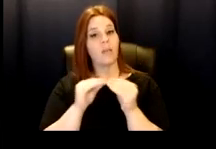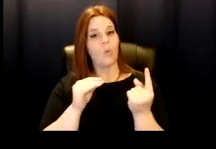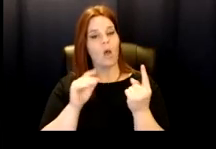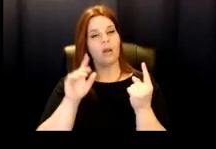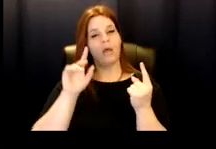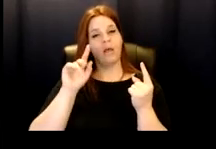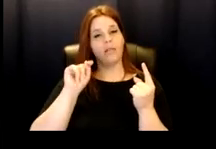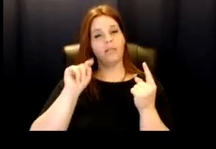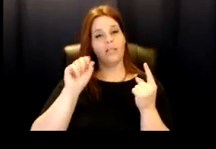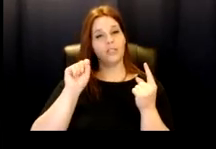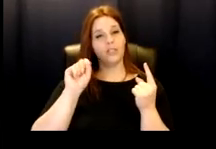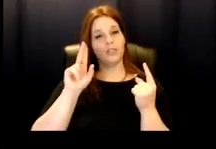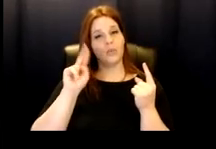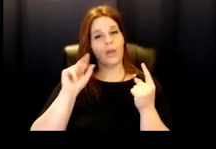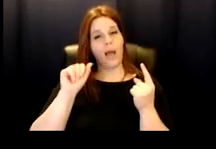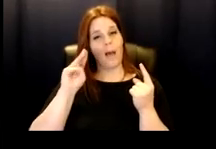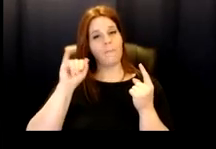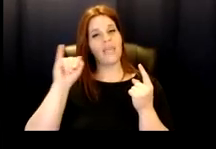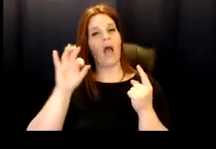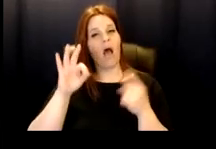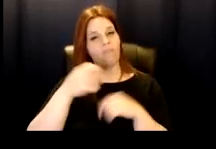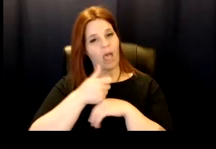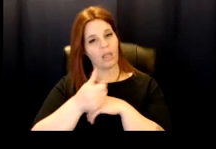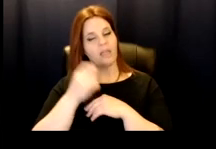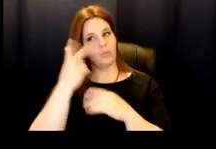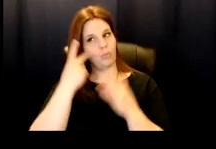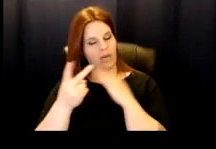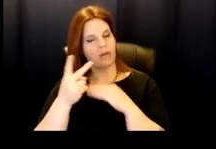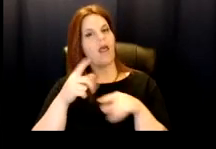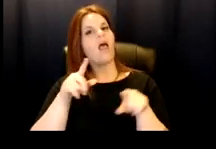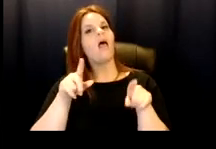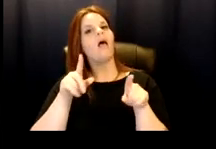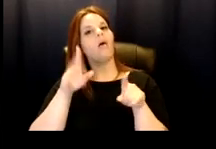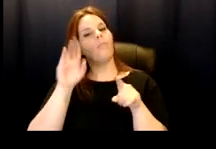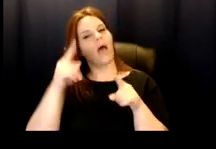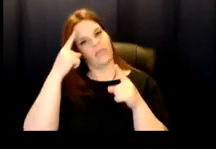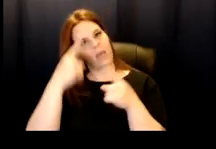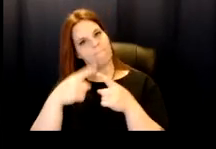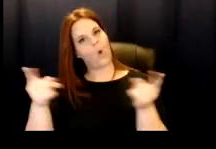allegations that was predicted by opponents of the ADA Amendments Act which was passed